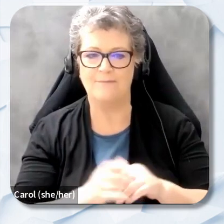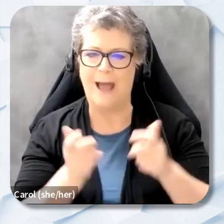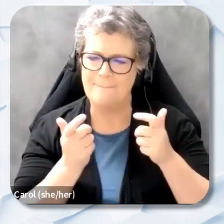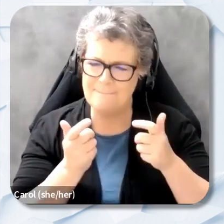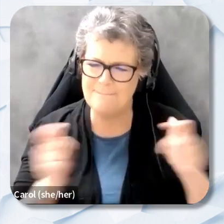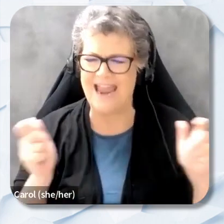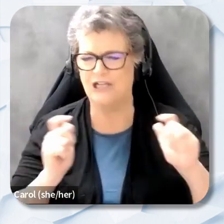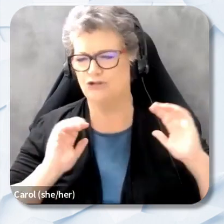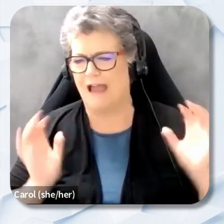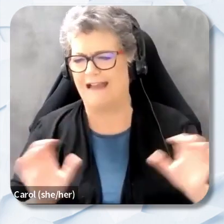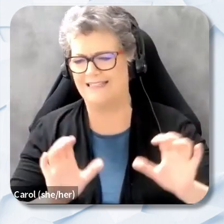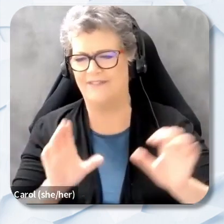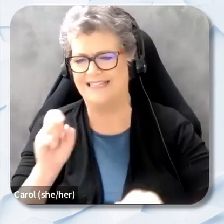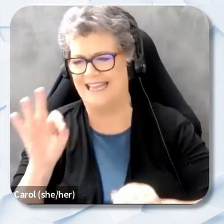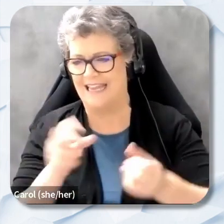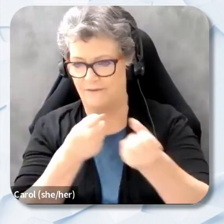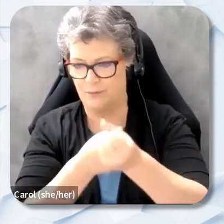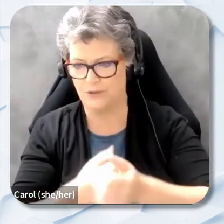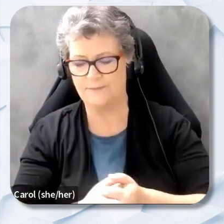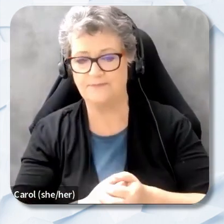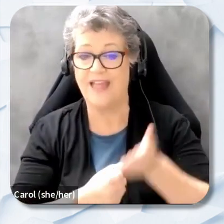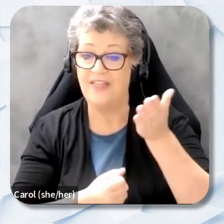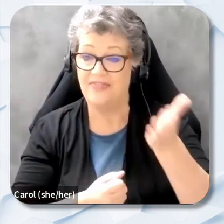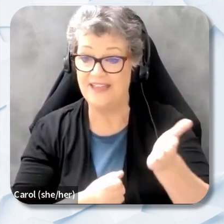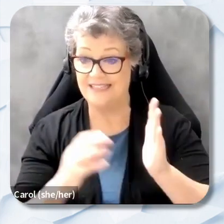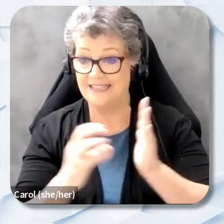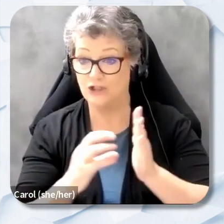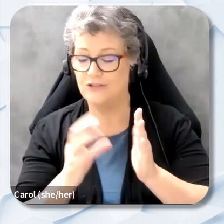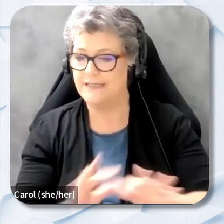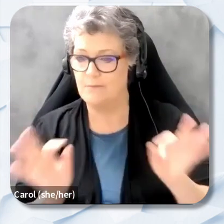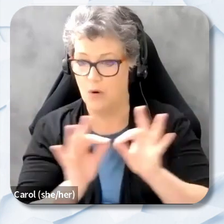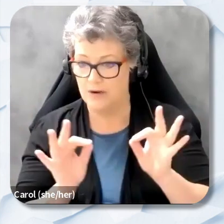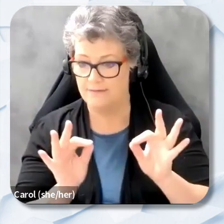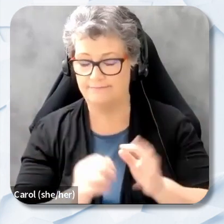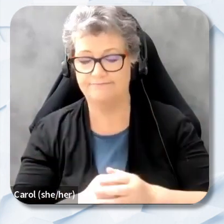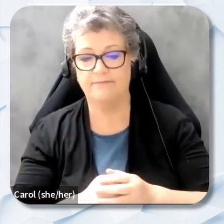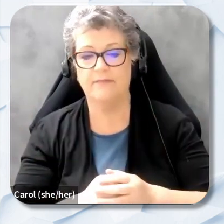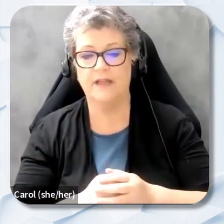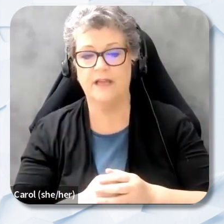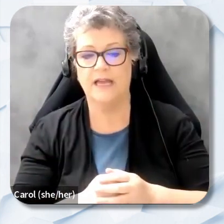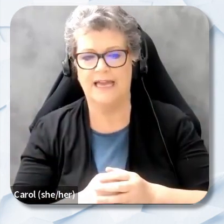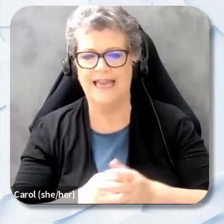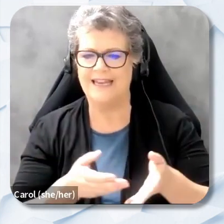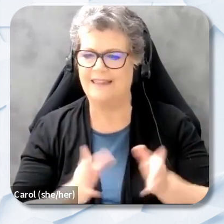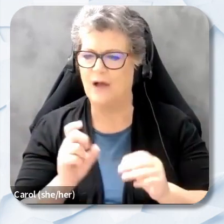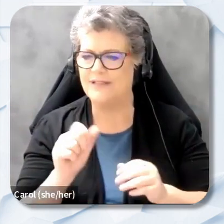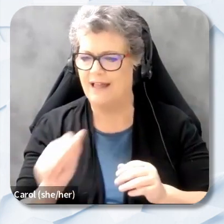supported by the EEF This subsection is important because it provides LEAs with the opportunity